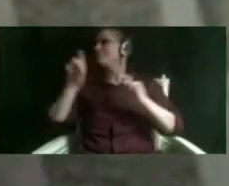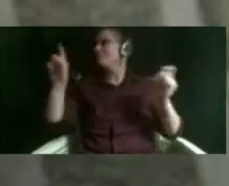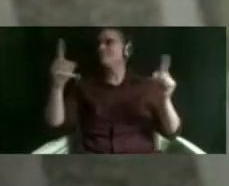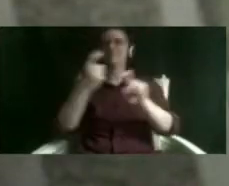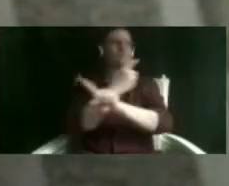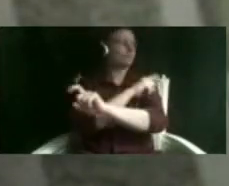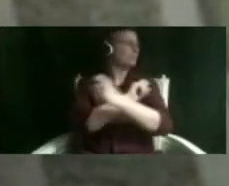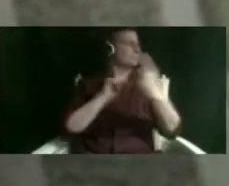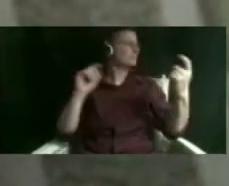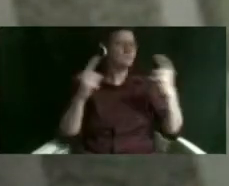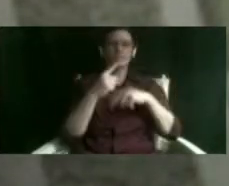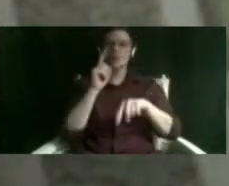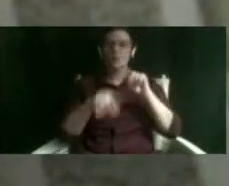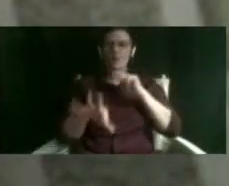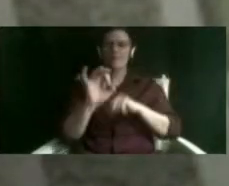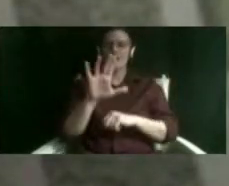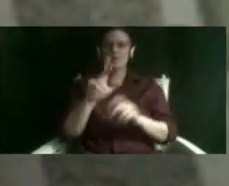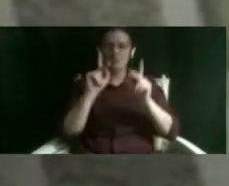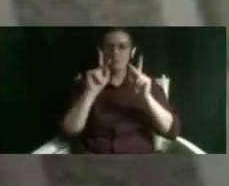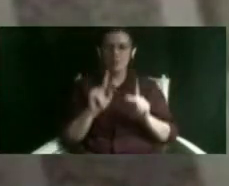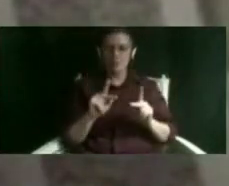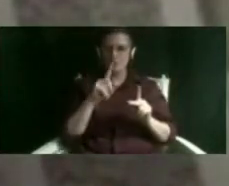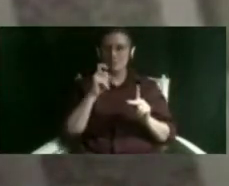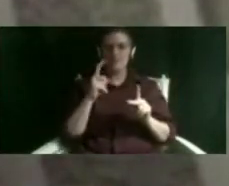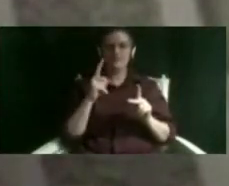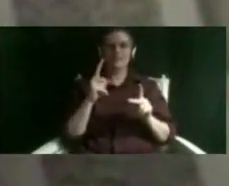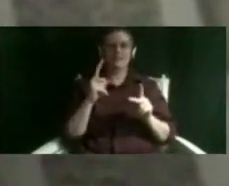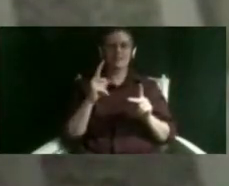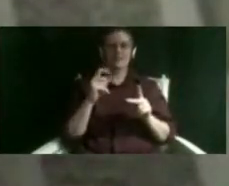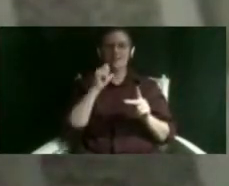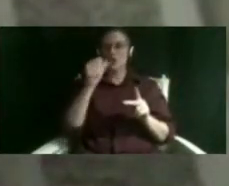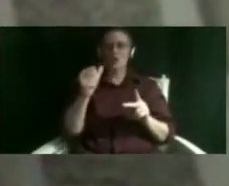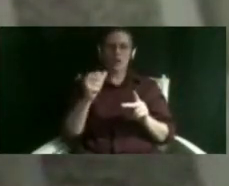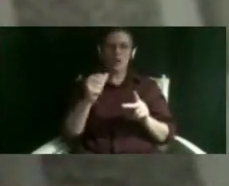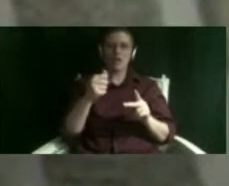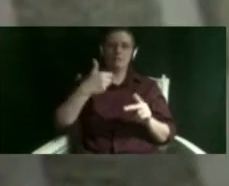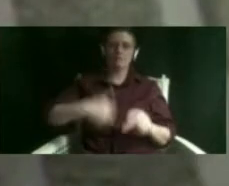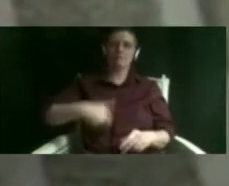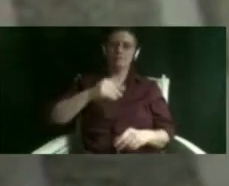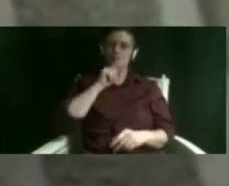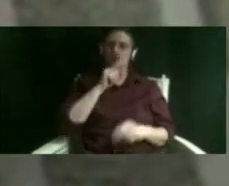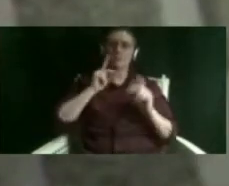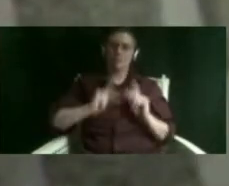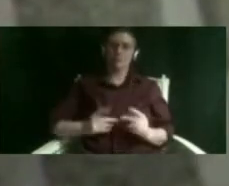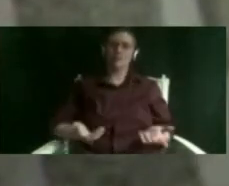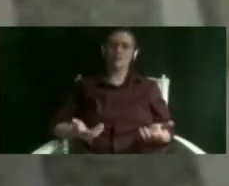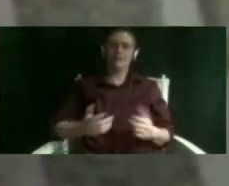people and being really authentic um because of fear and the reality is other people are feeling